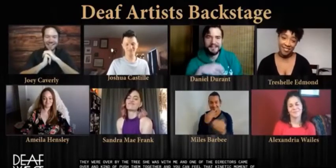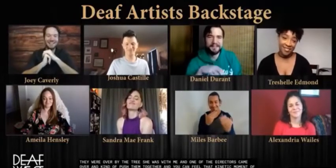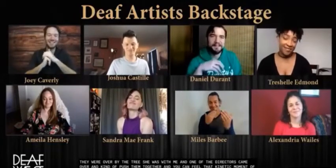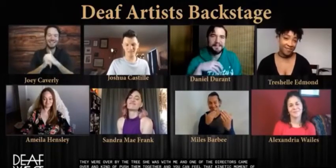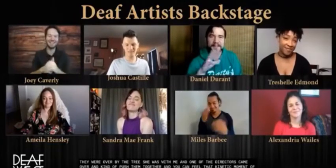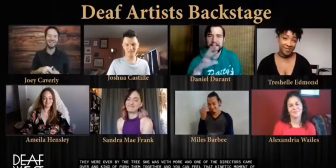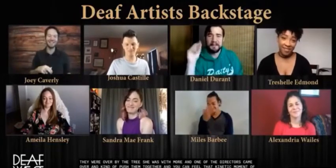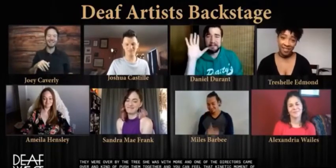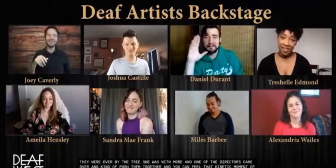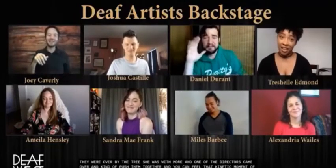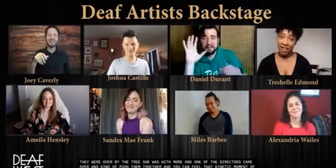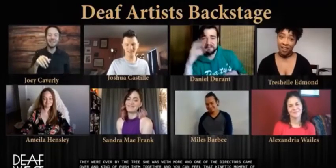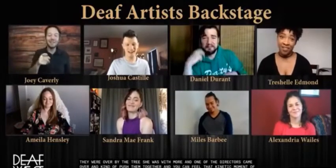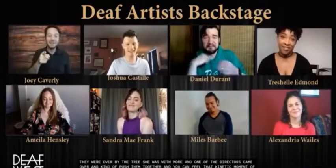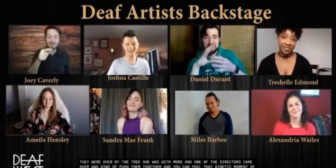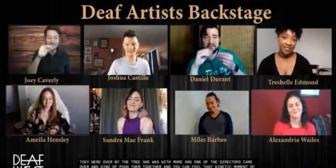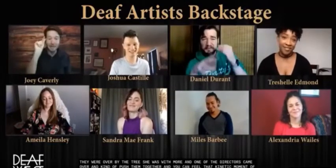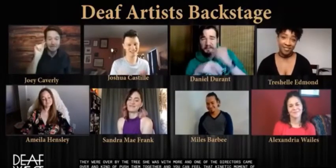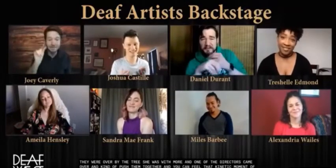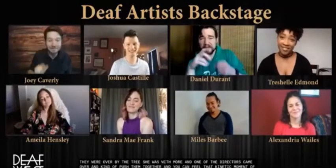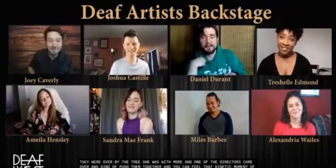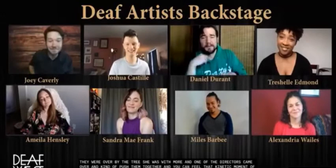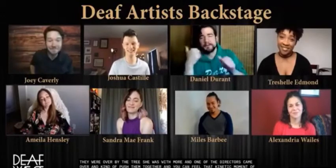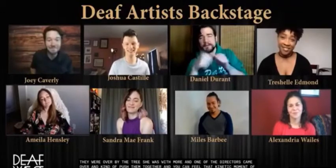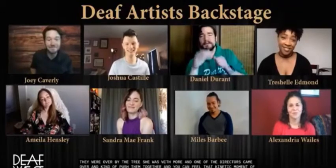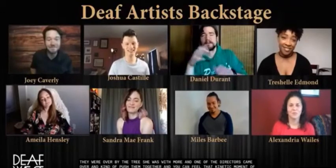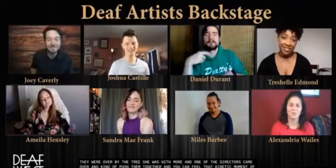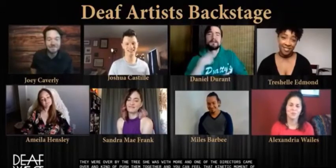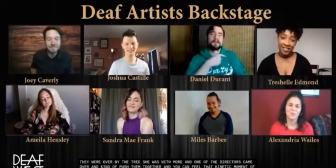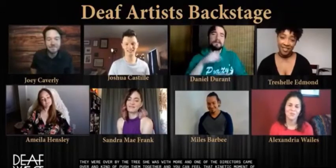Daniel: Yeah, Josh explained that beautifully. I remember that moment.